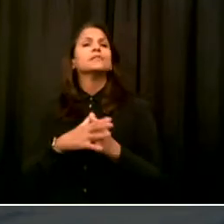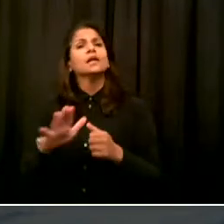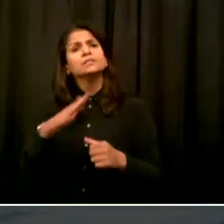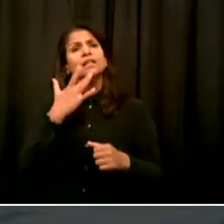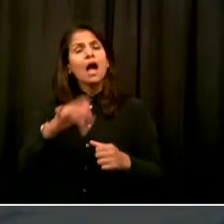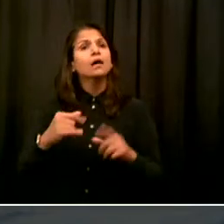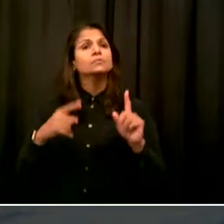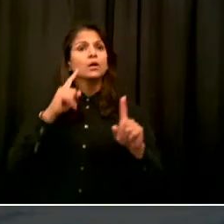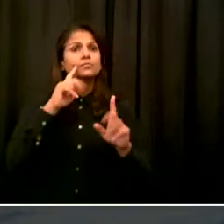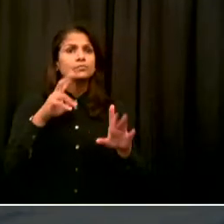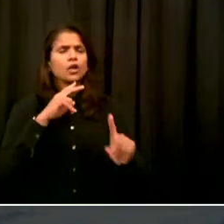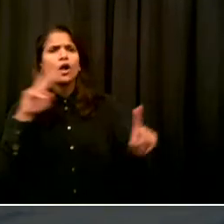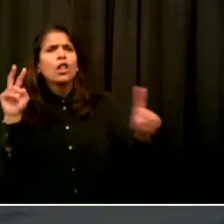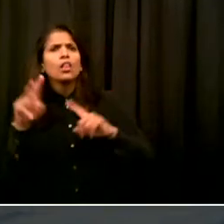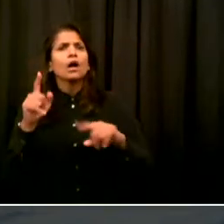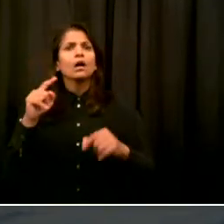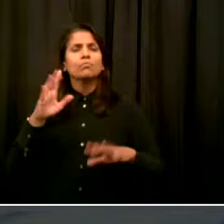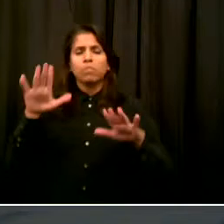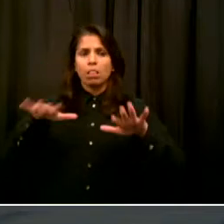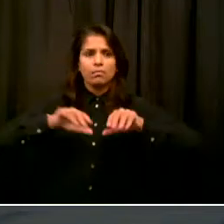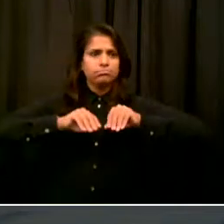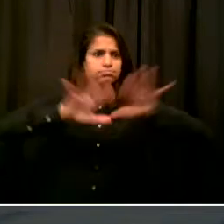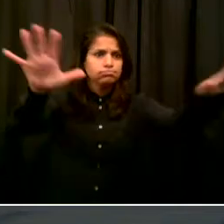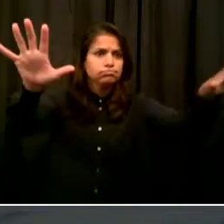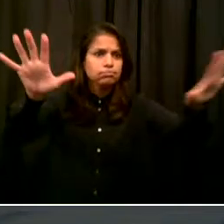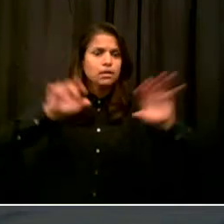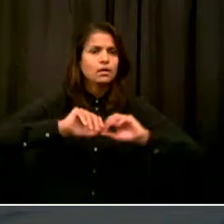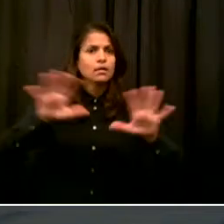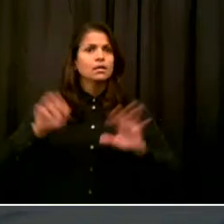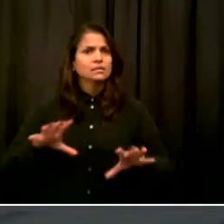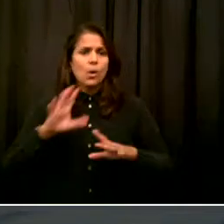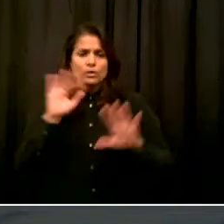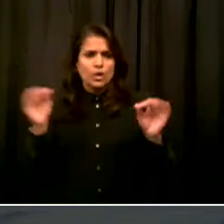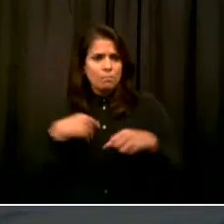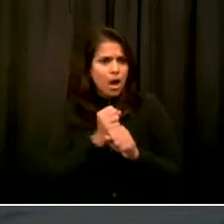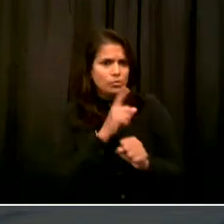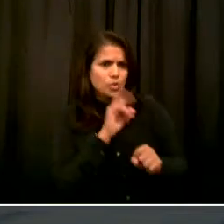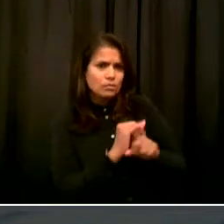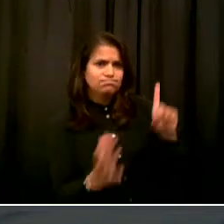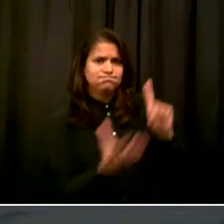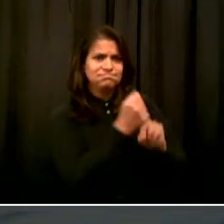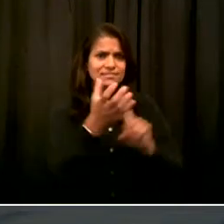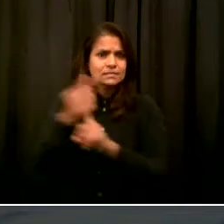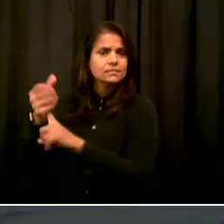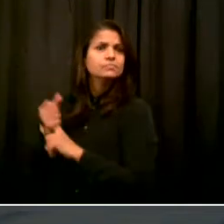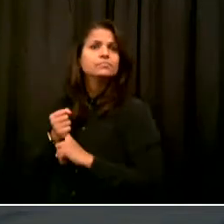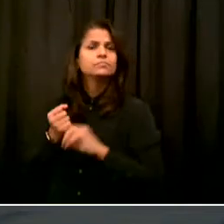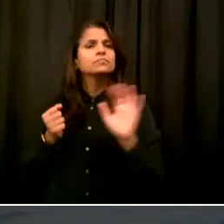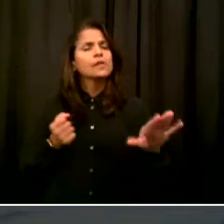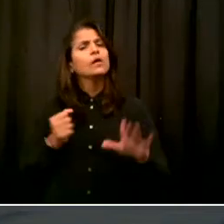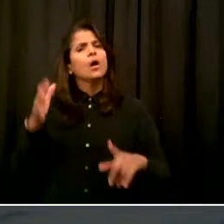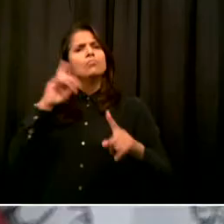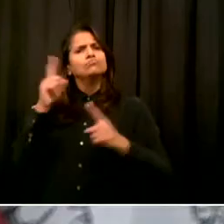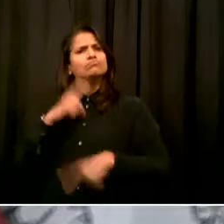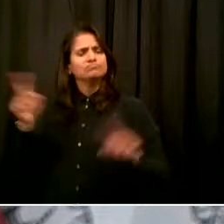TICK IN ANANY COMMUNITY, IN YOU